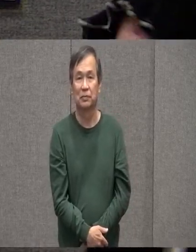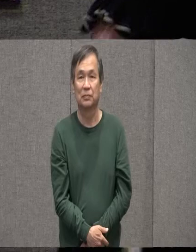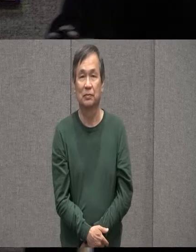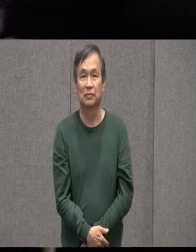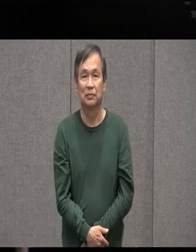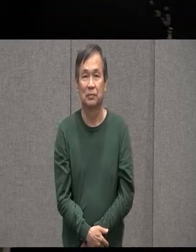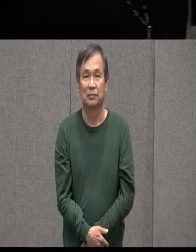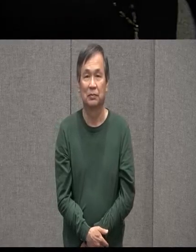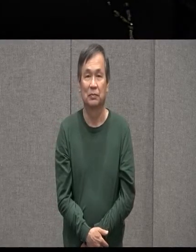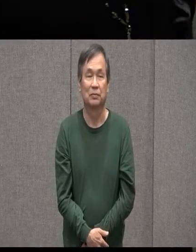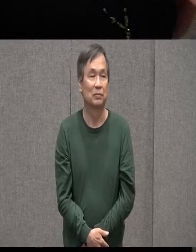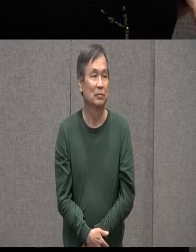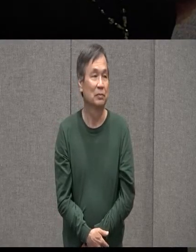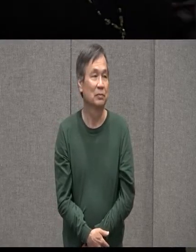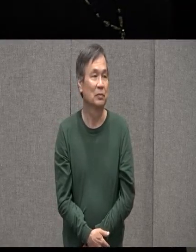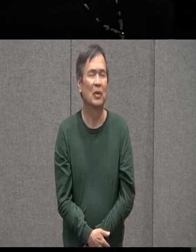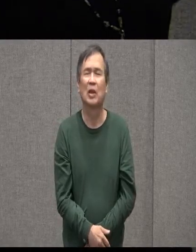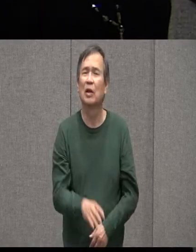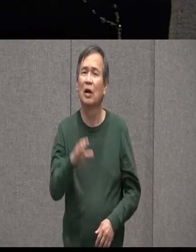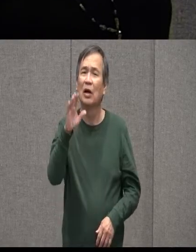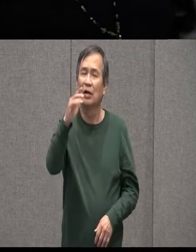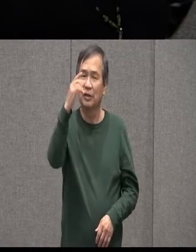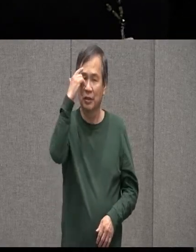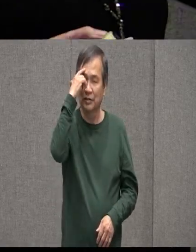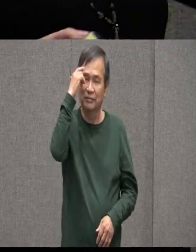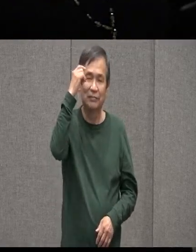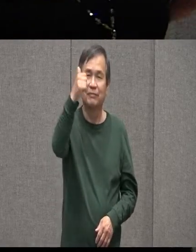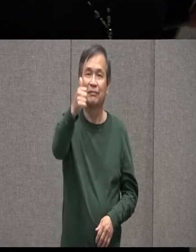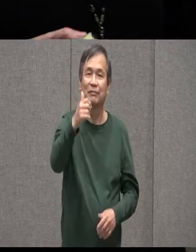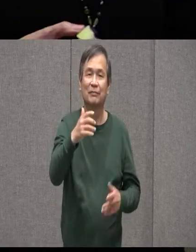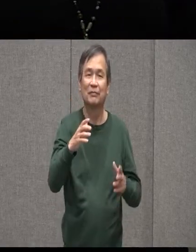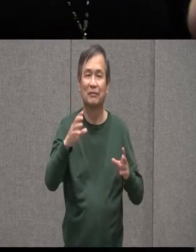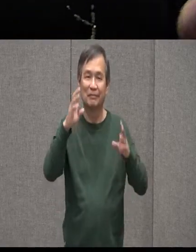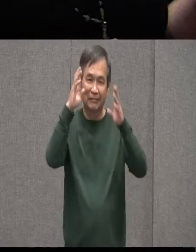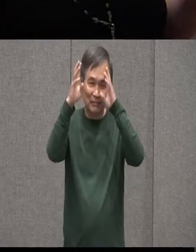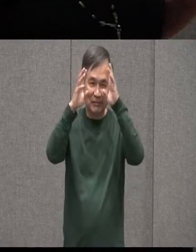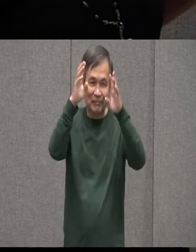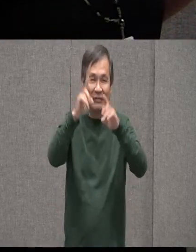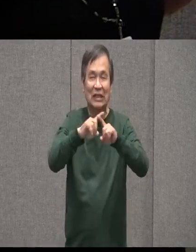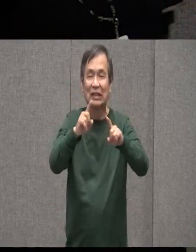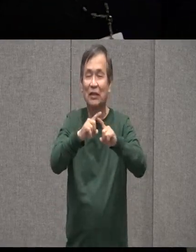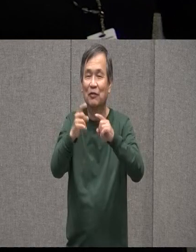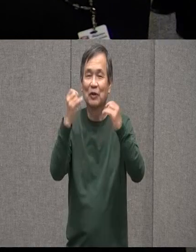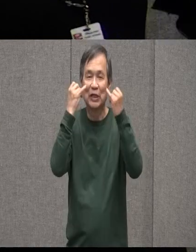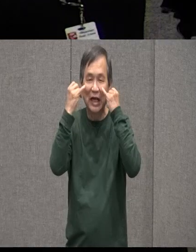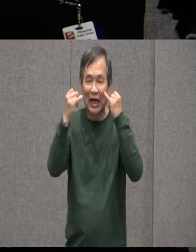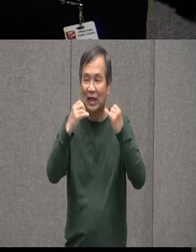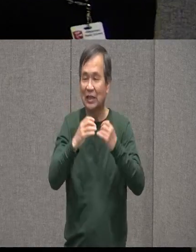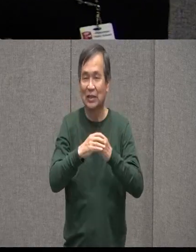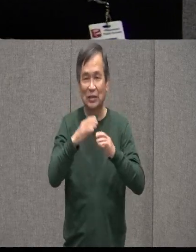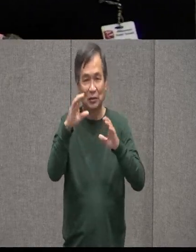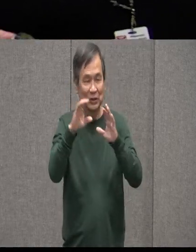[Ms Potter] Ooh. So you can come up with all kinds of compositions. This is a house, can you see,